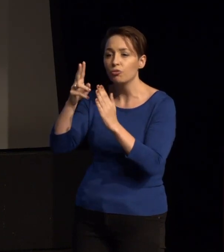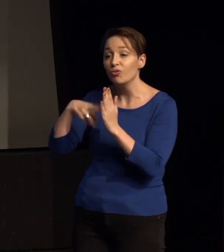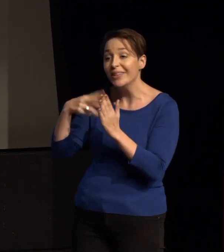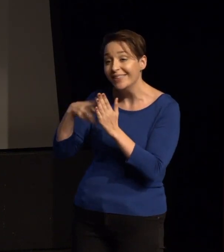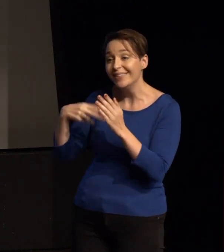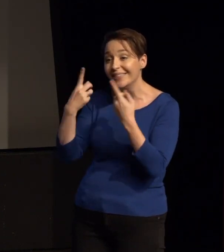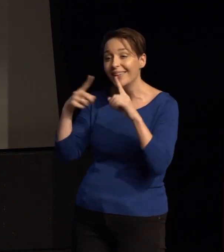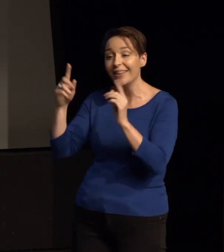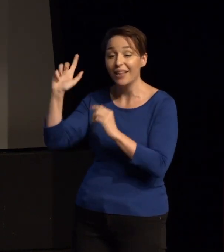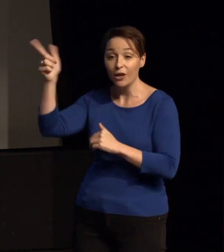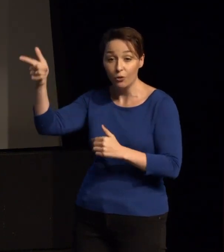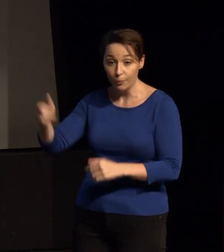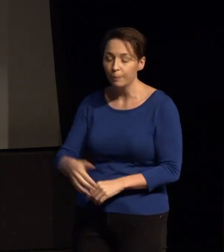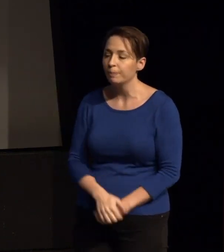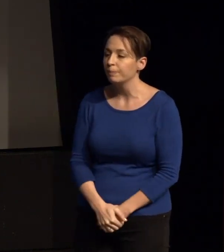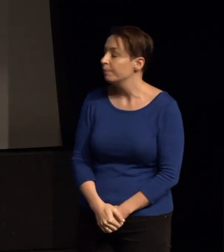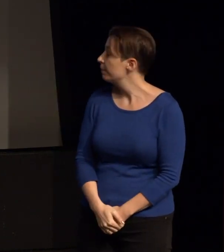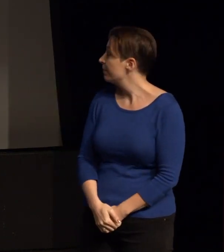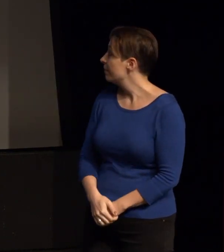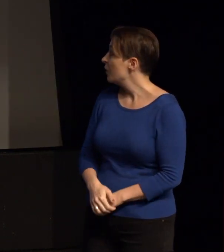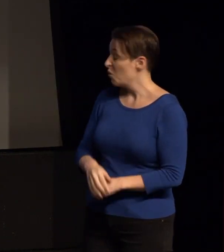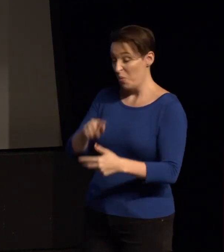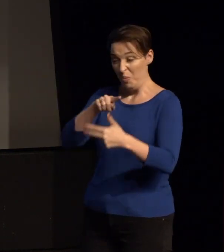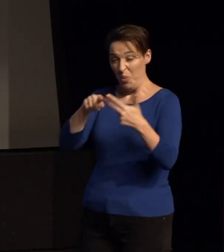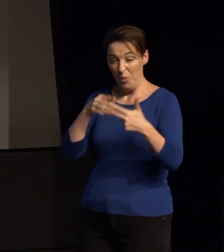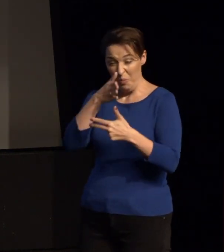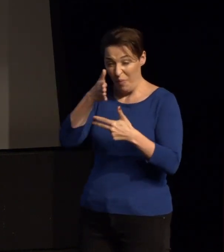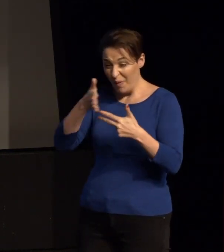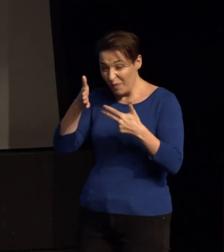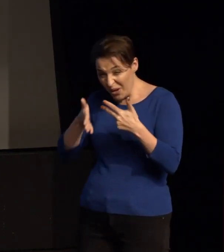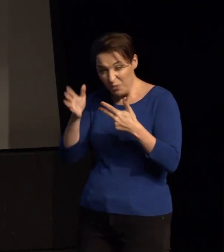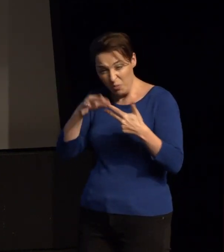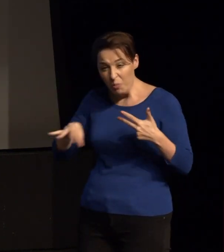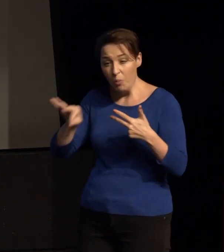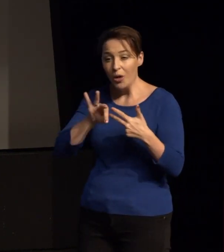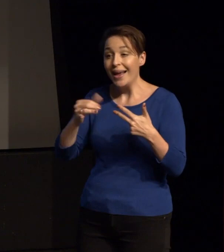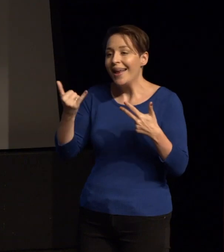what milestones impact reading and later reading development.